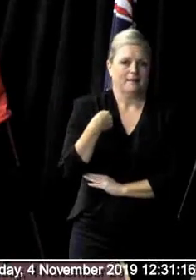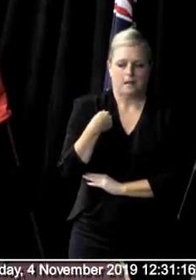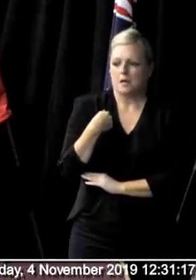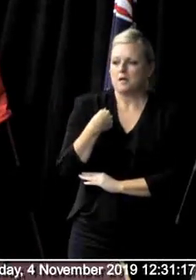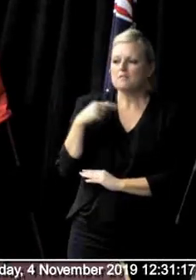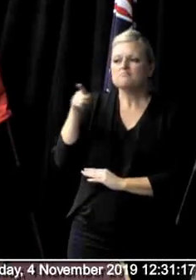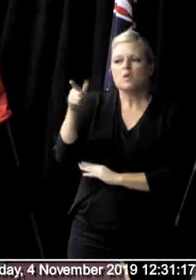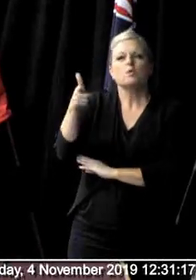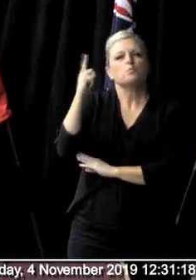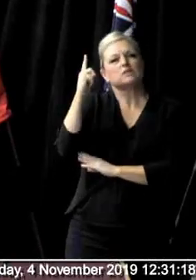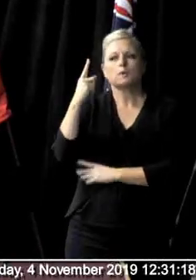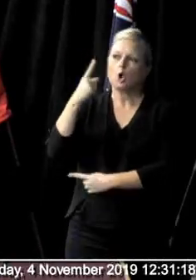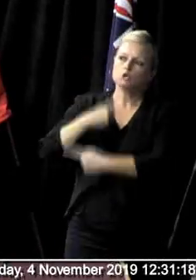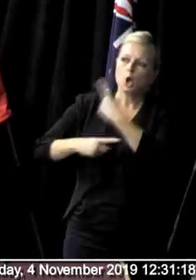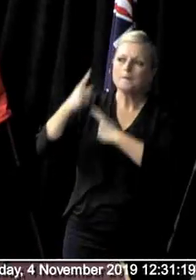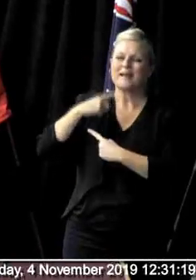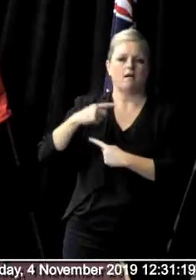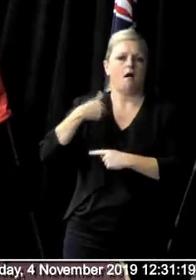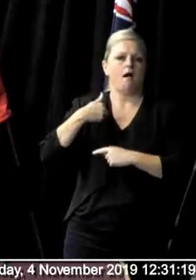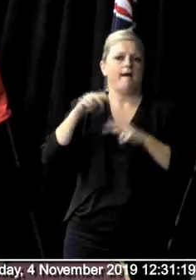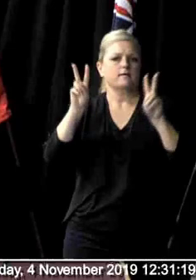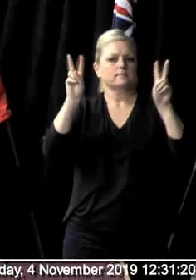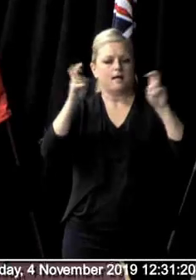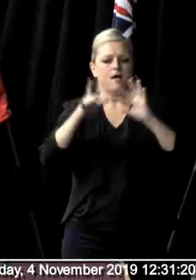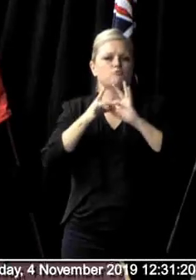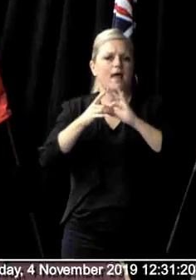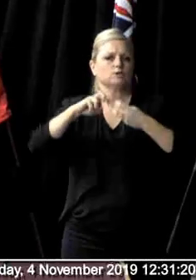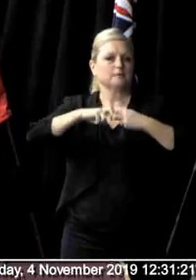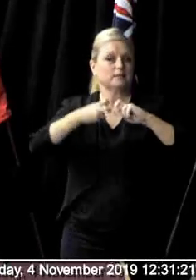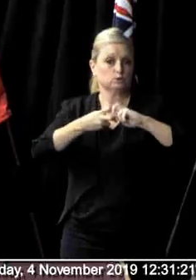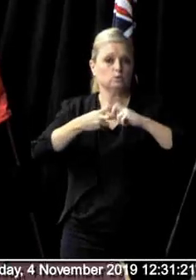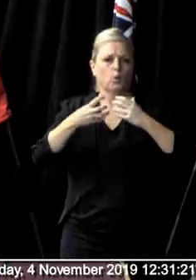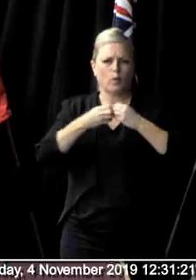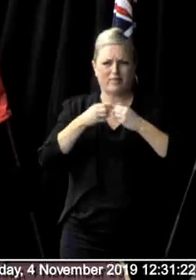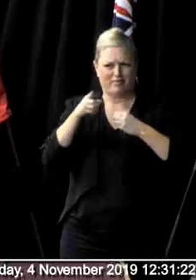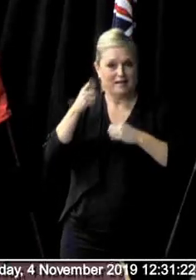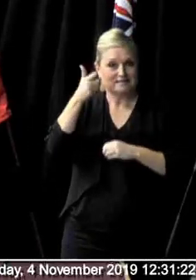or a relationship issue with the teacher, which wasn’t the case.